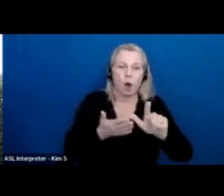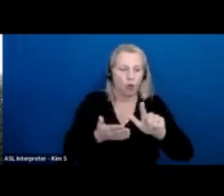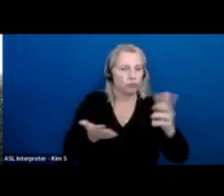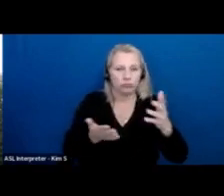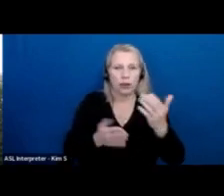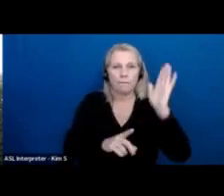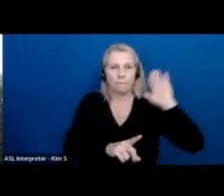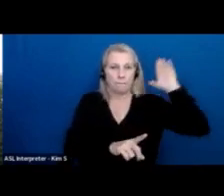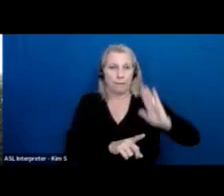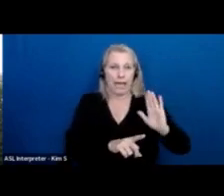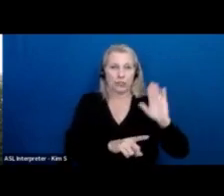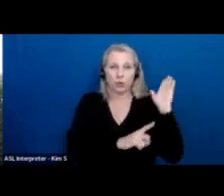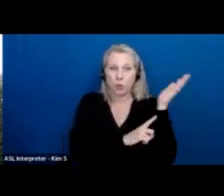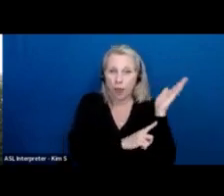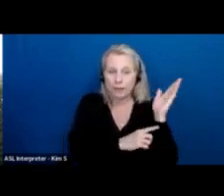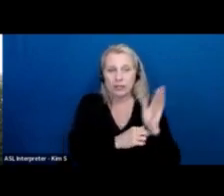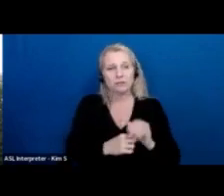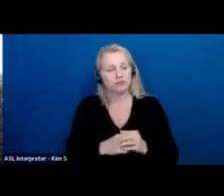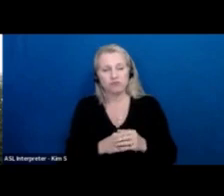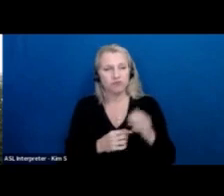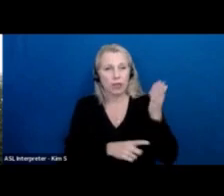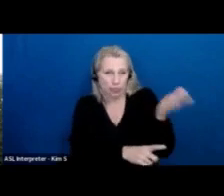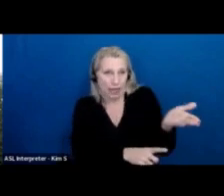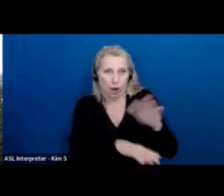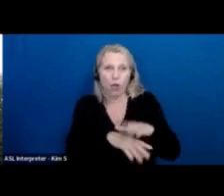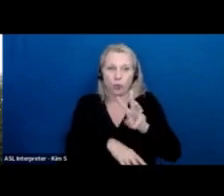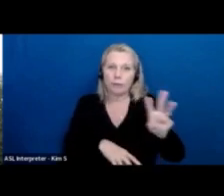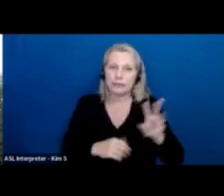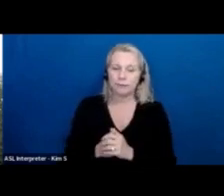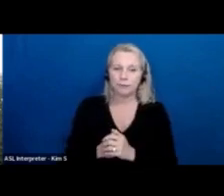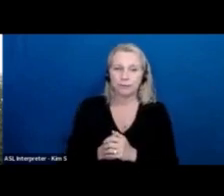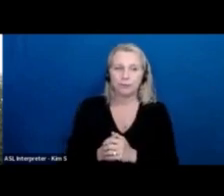available on our website. Okay, let's see who's here this